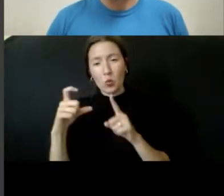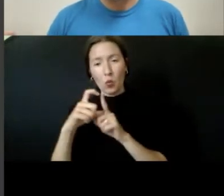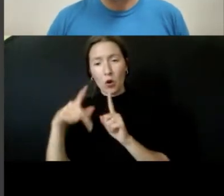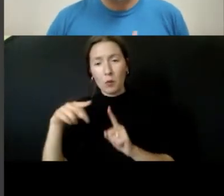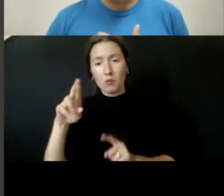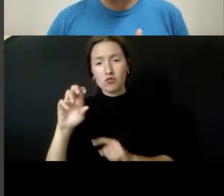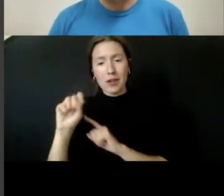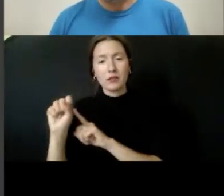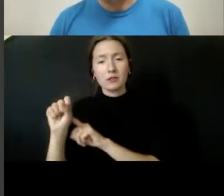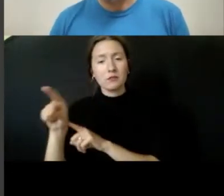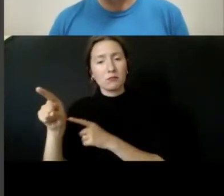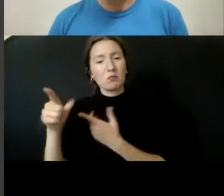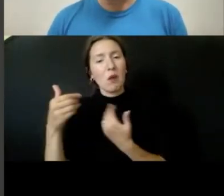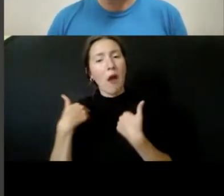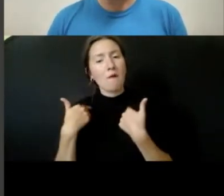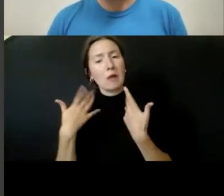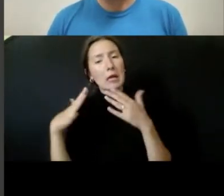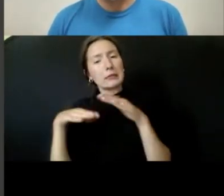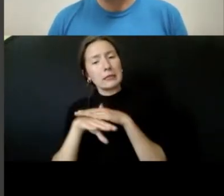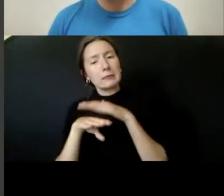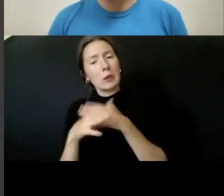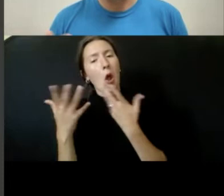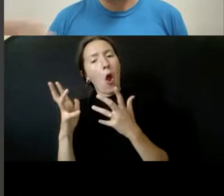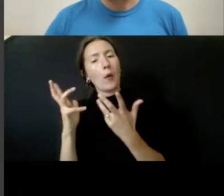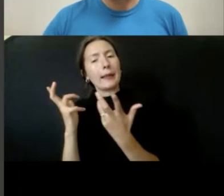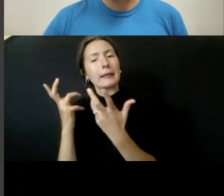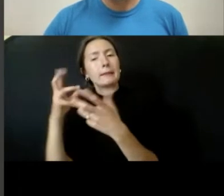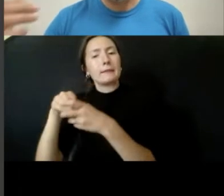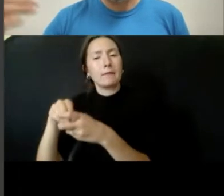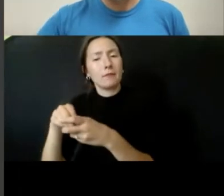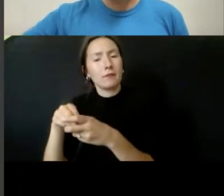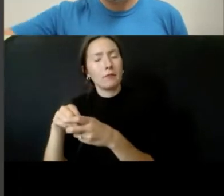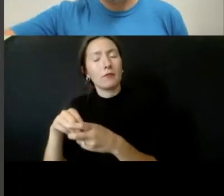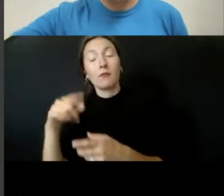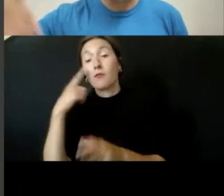hey this doesn't match up there's no reason our authoring tools shouldn't do that for us as well